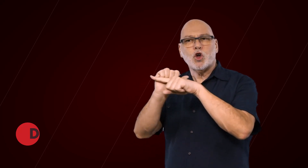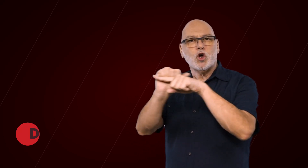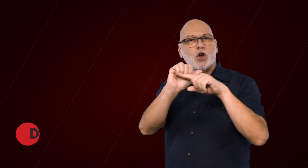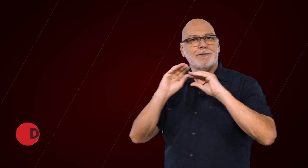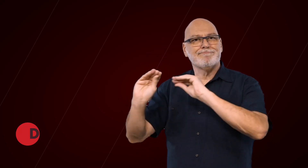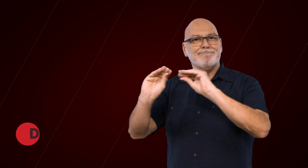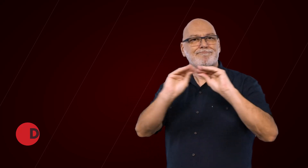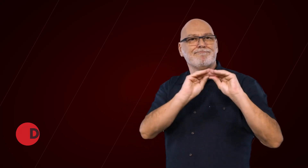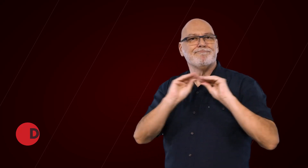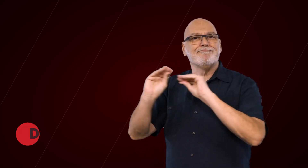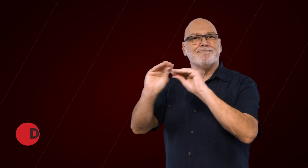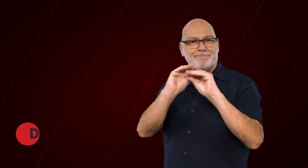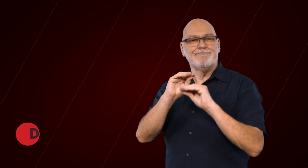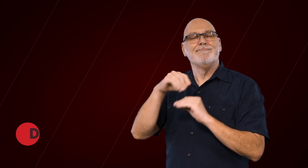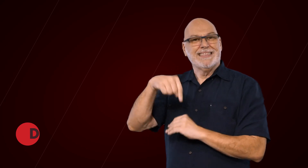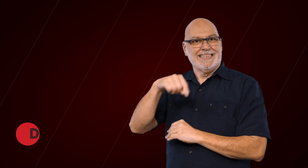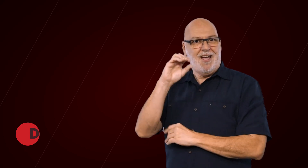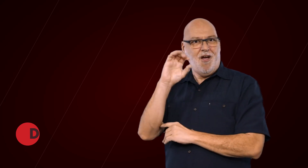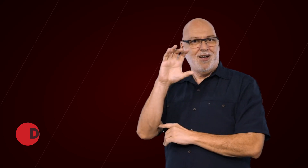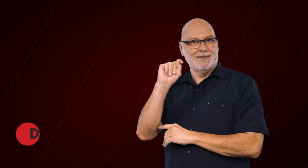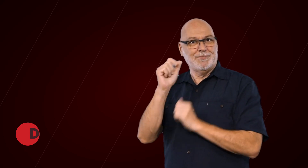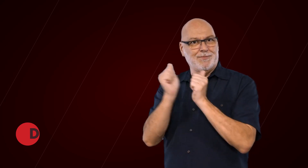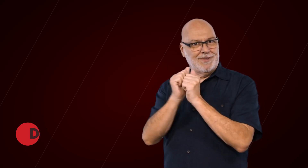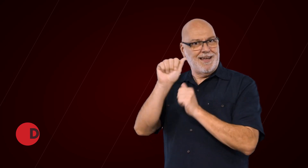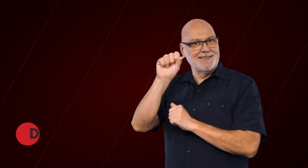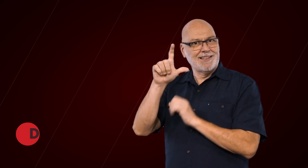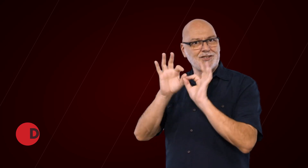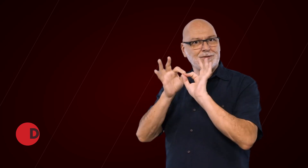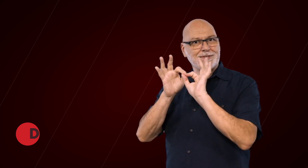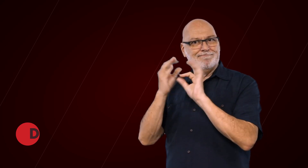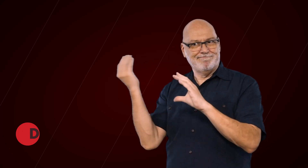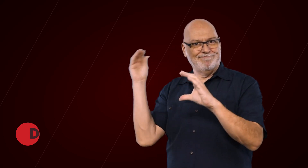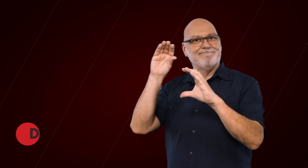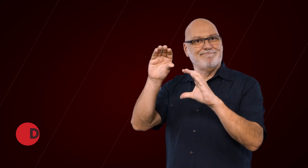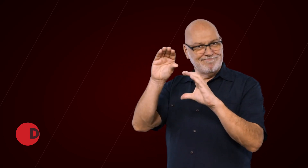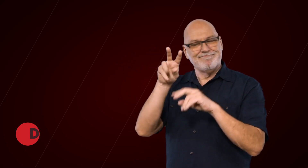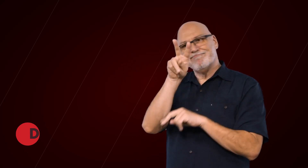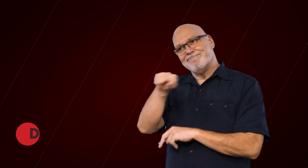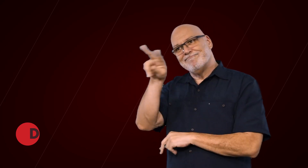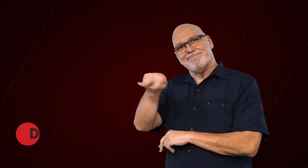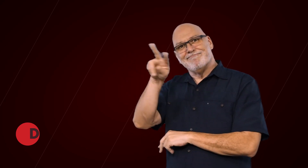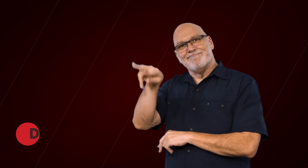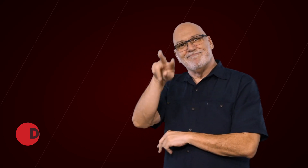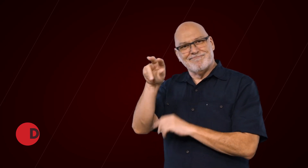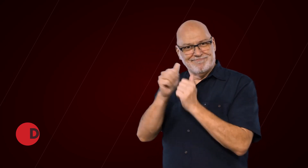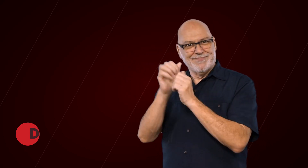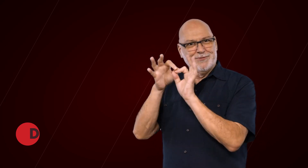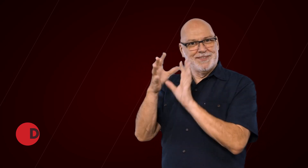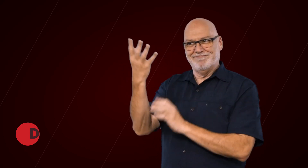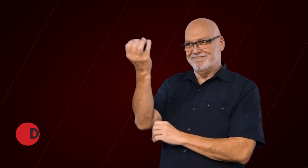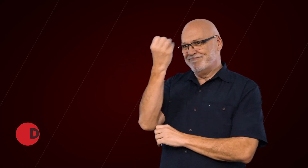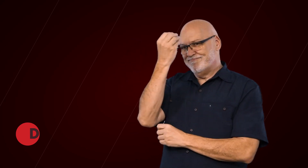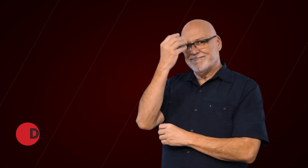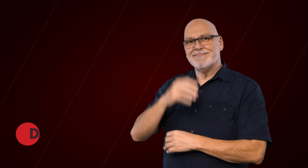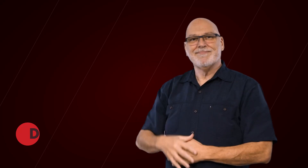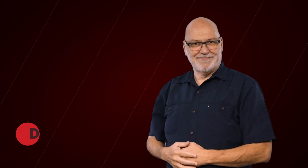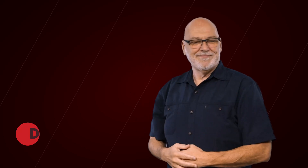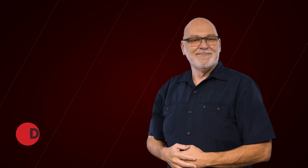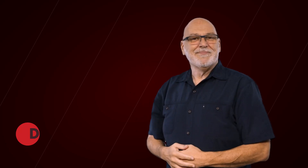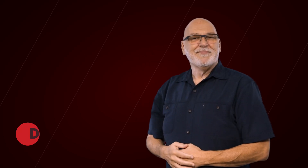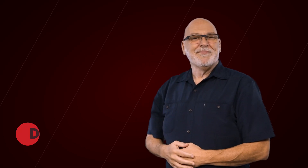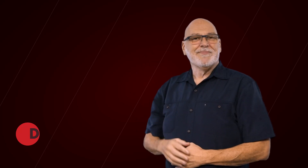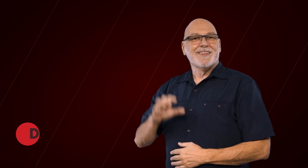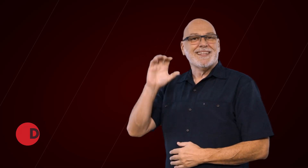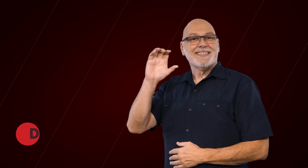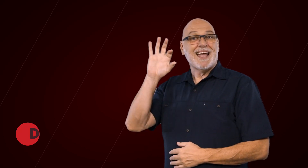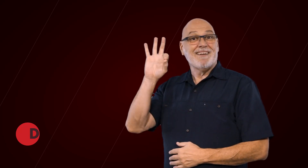October with ASL interpreters.